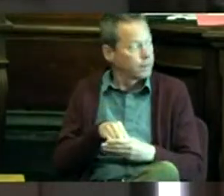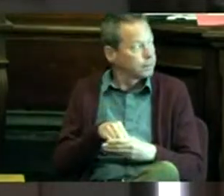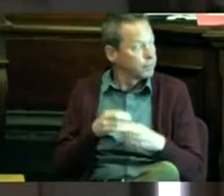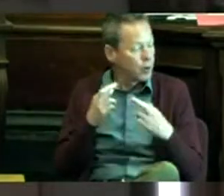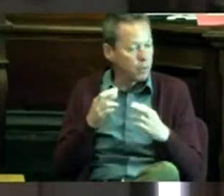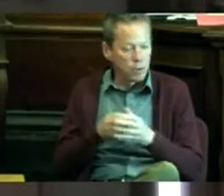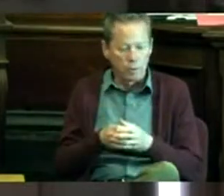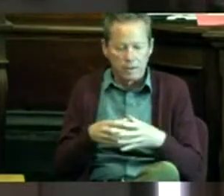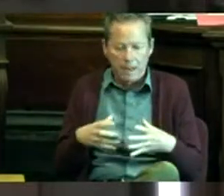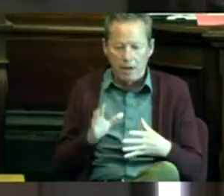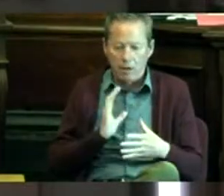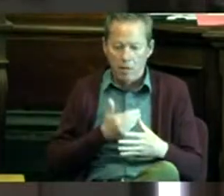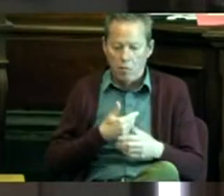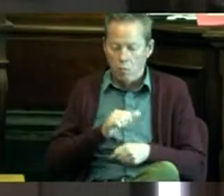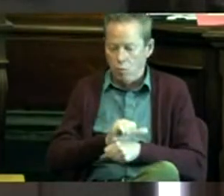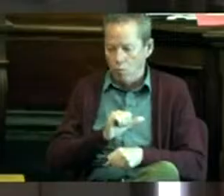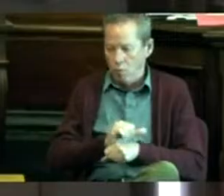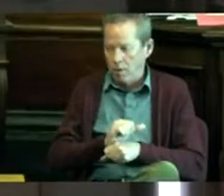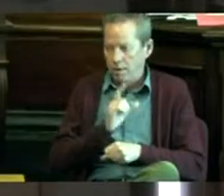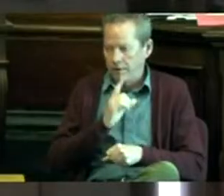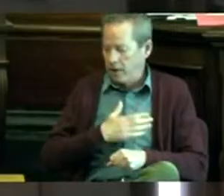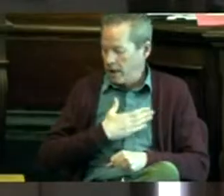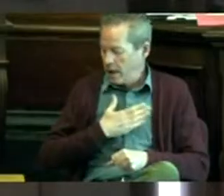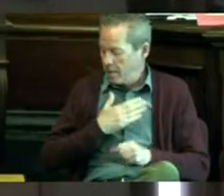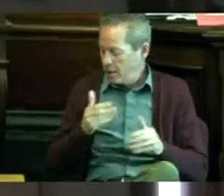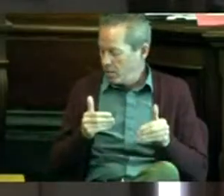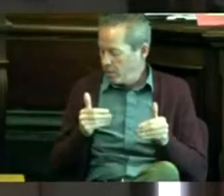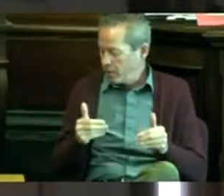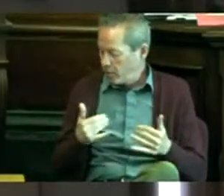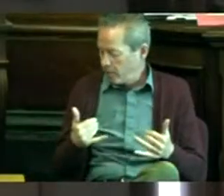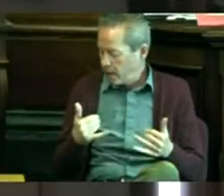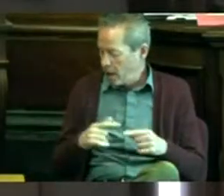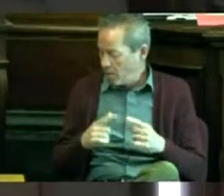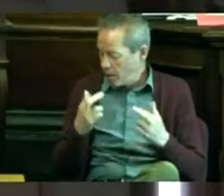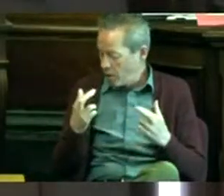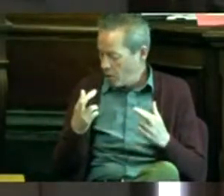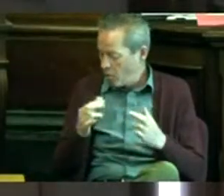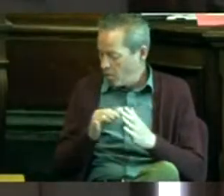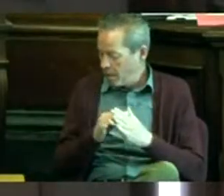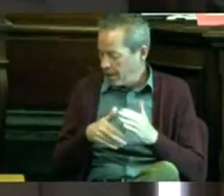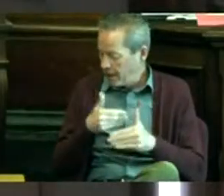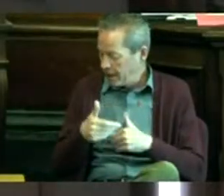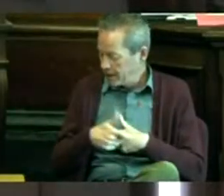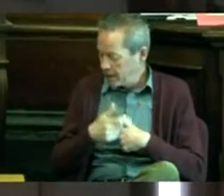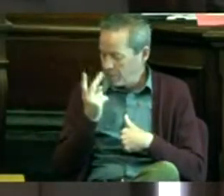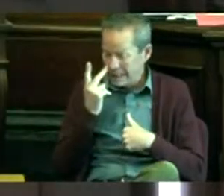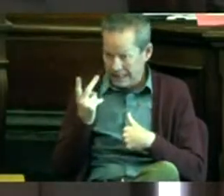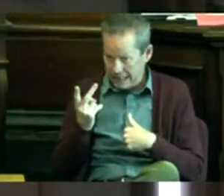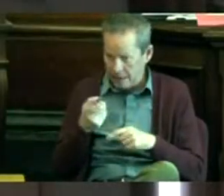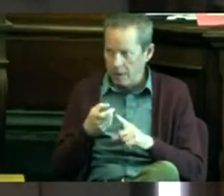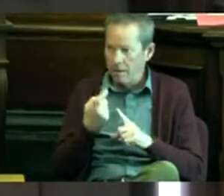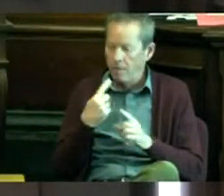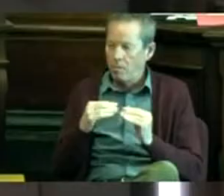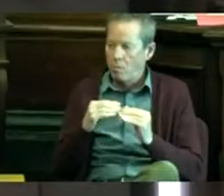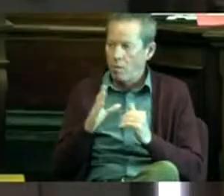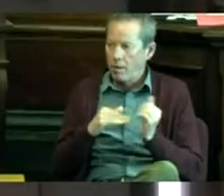little bit more stability to the organizations that are looking to expand on this work. So I'm